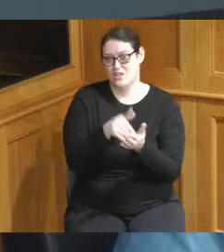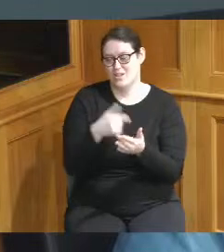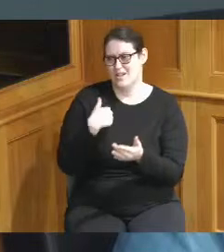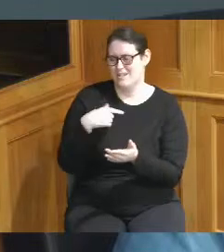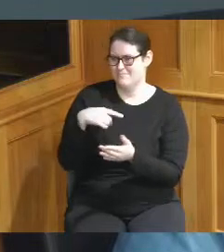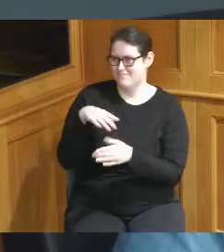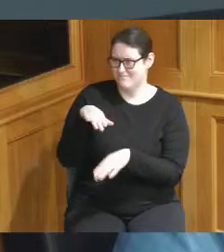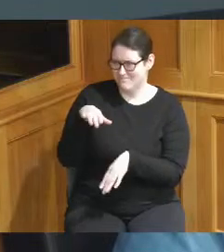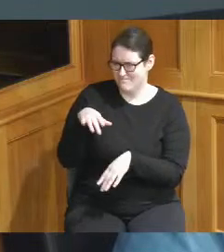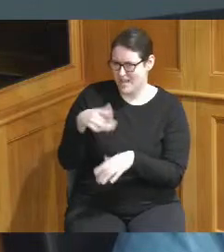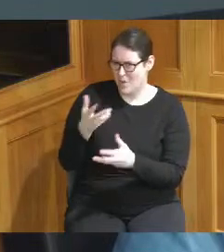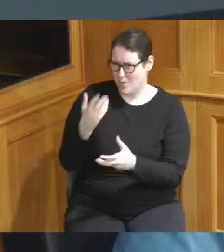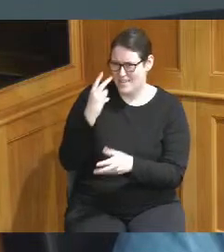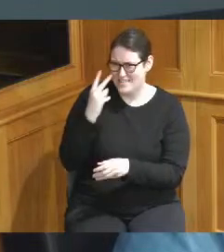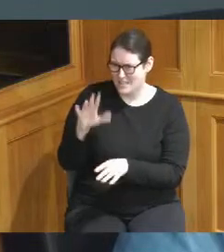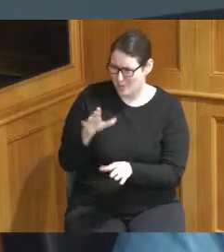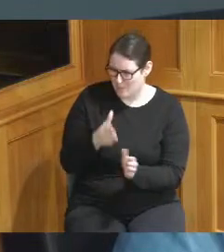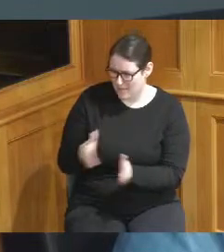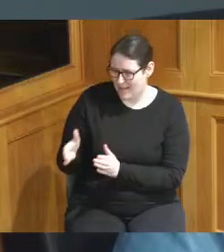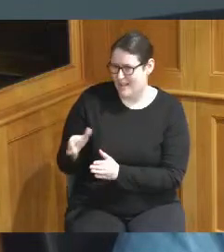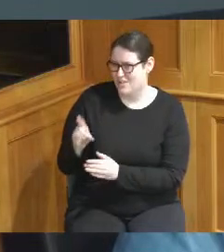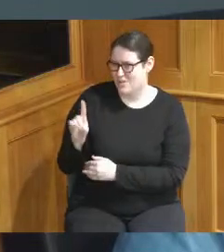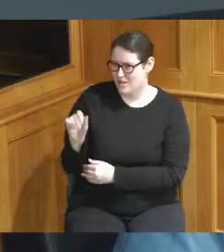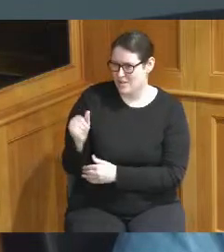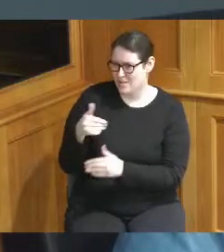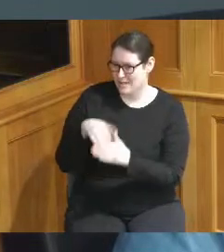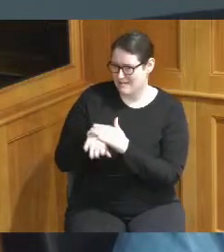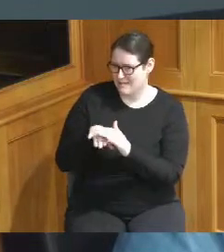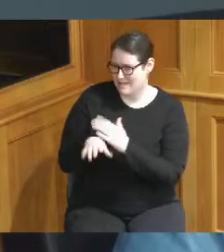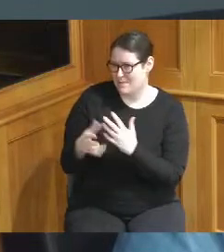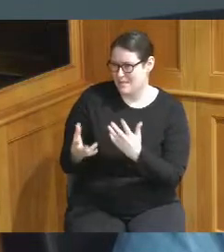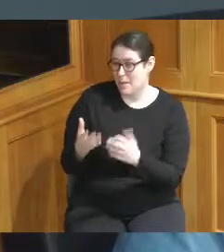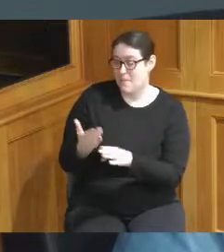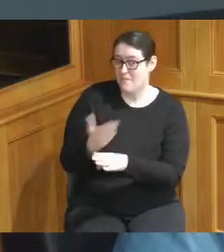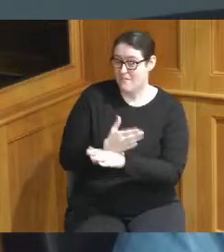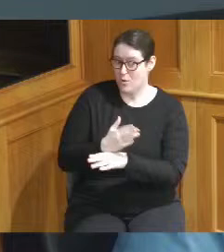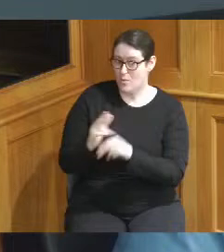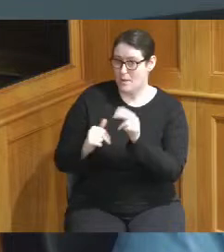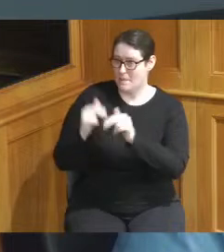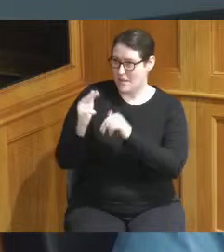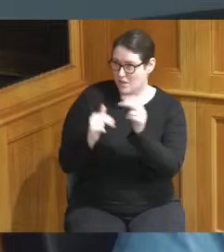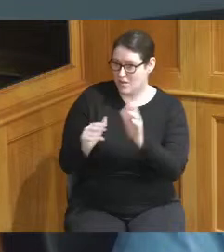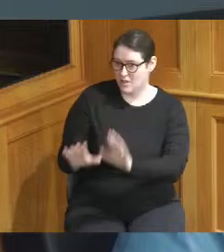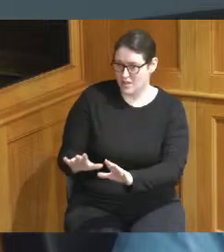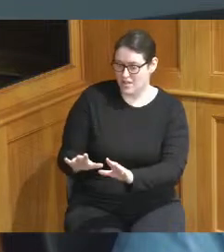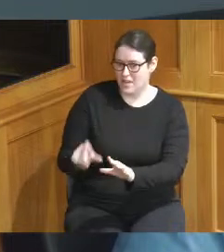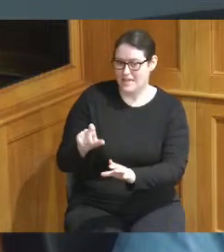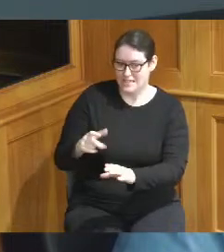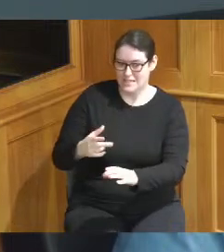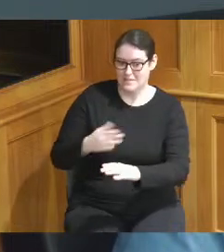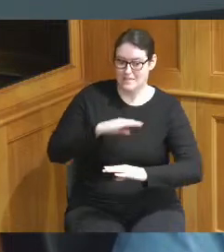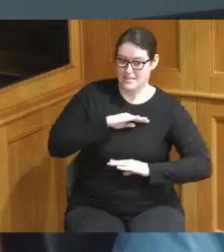not close to the one handicap we are in 2024 there should be not one only one handicap entrance I